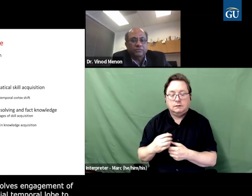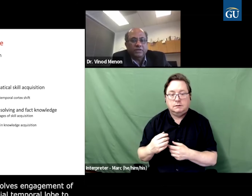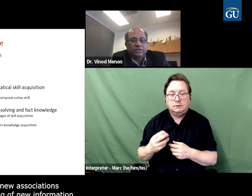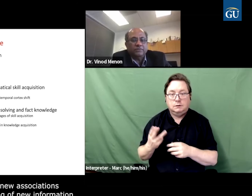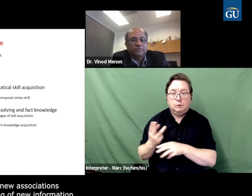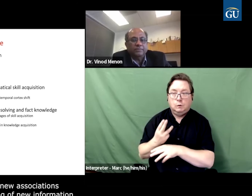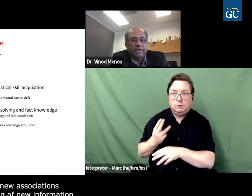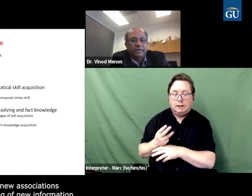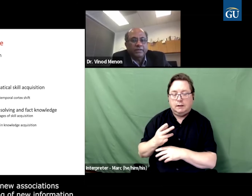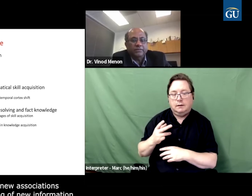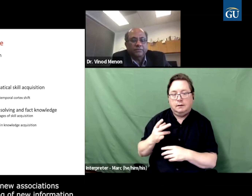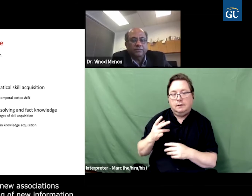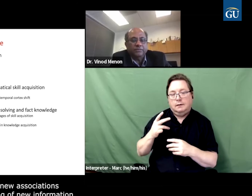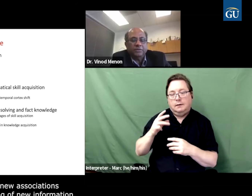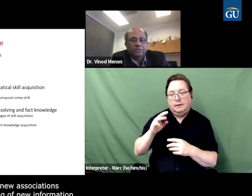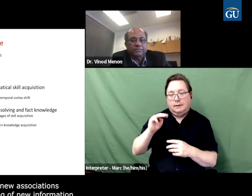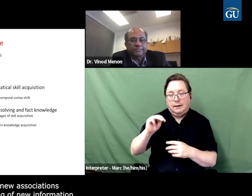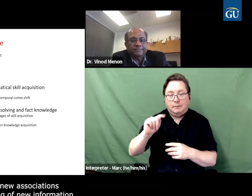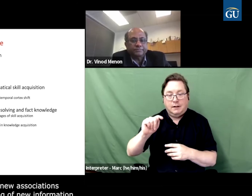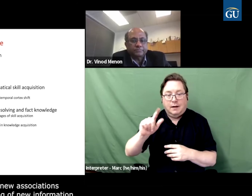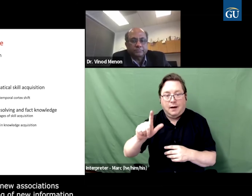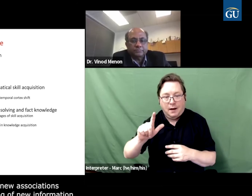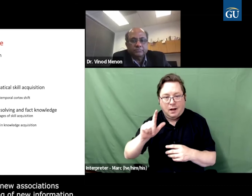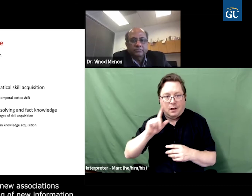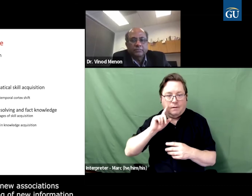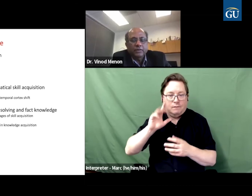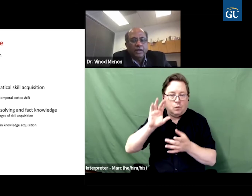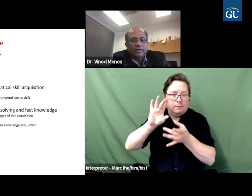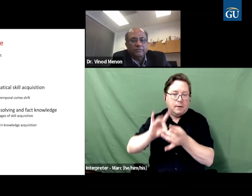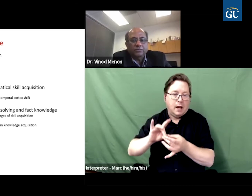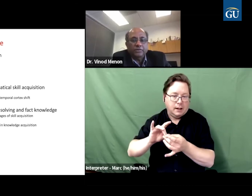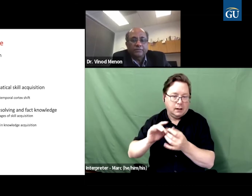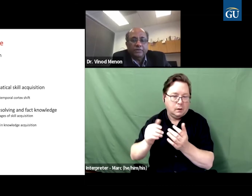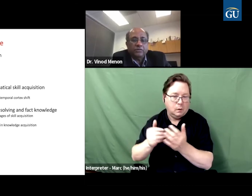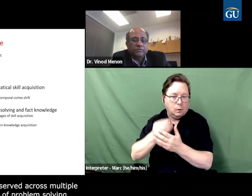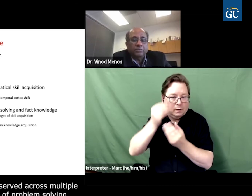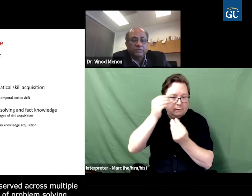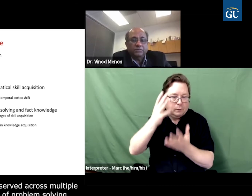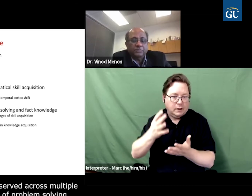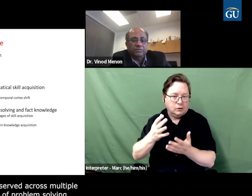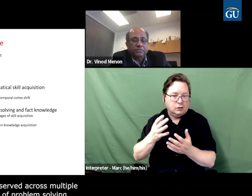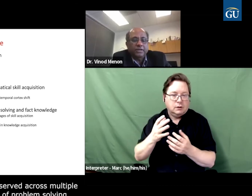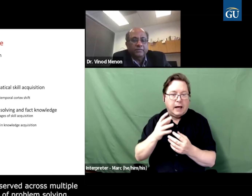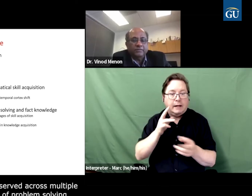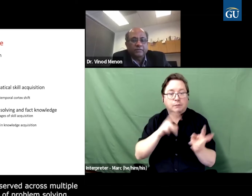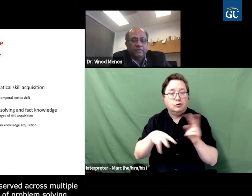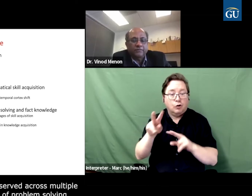to form new associations and binding of new information